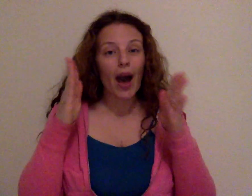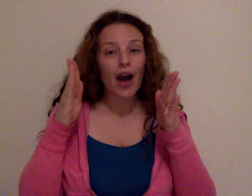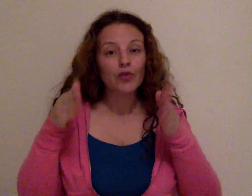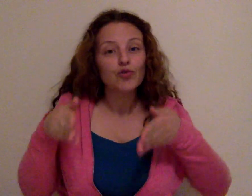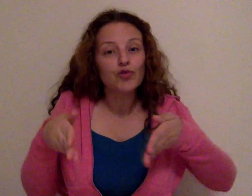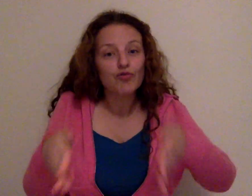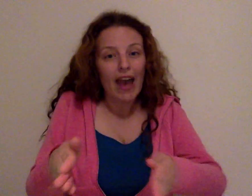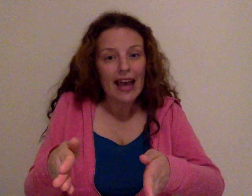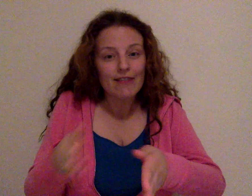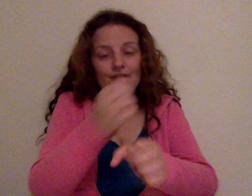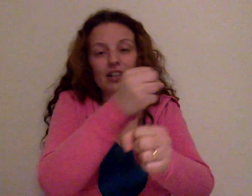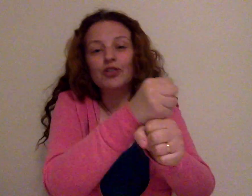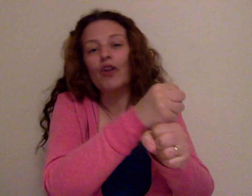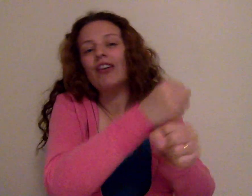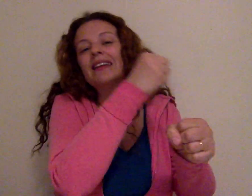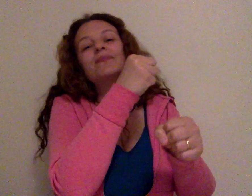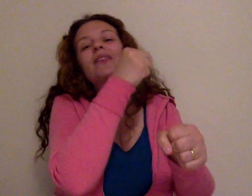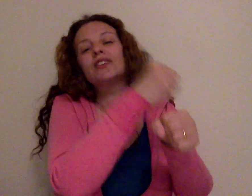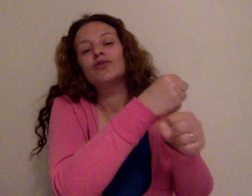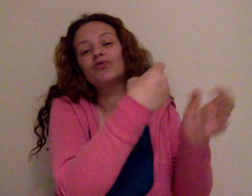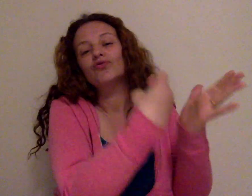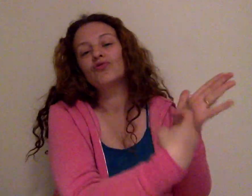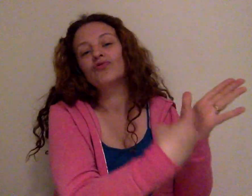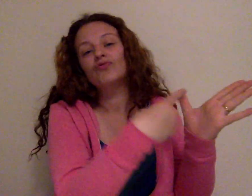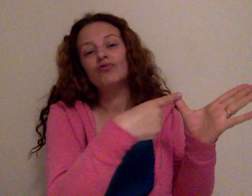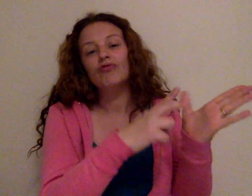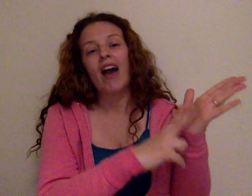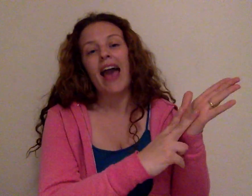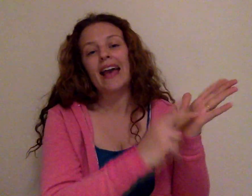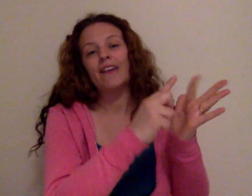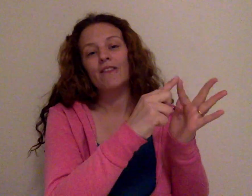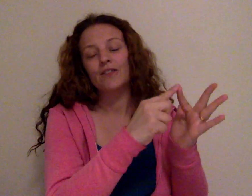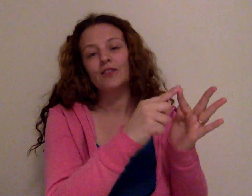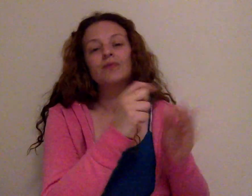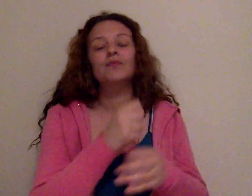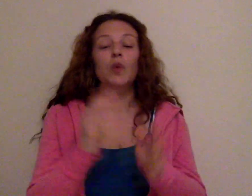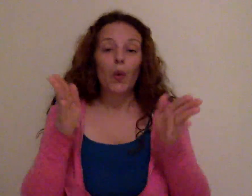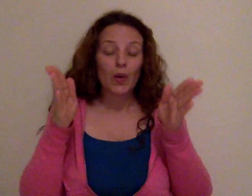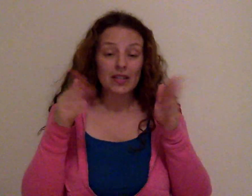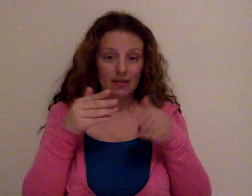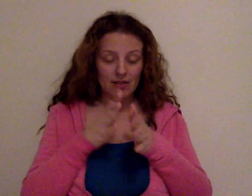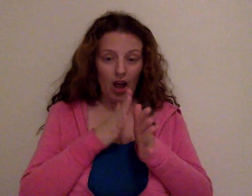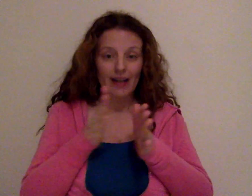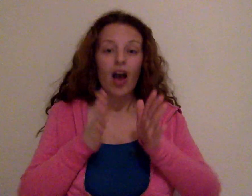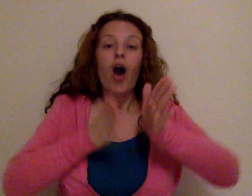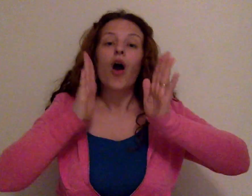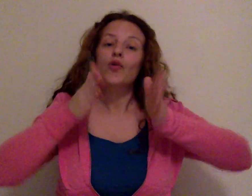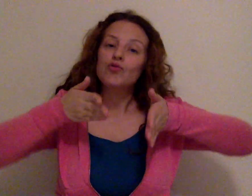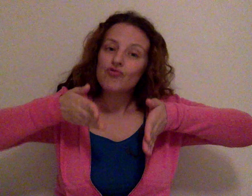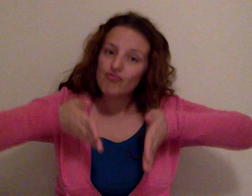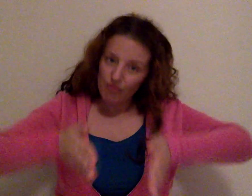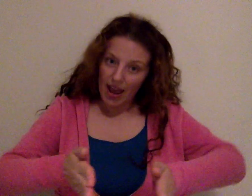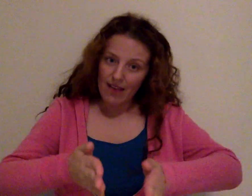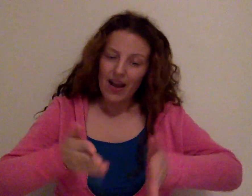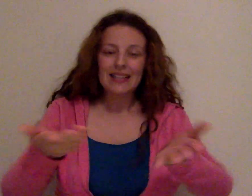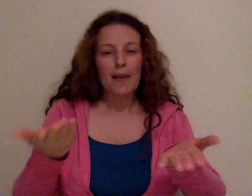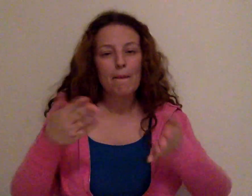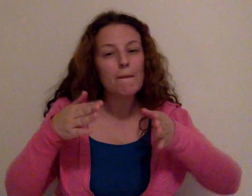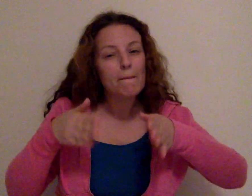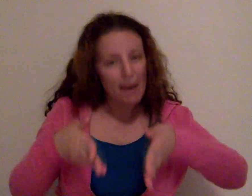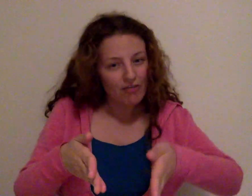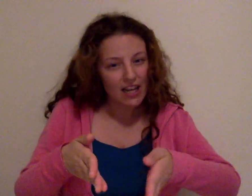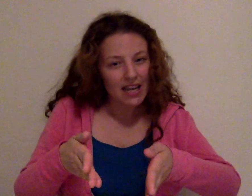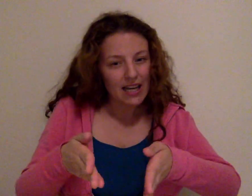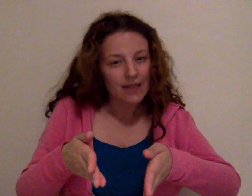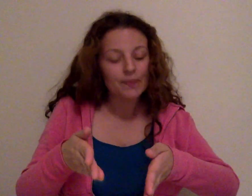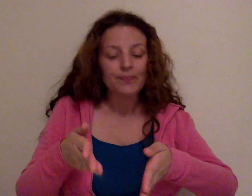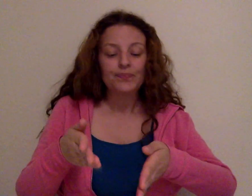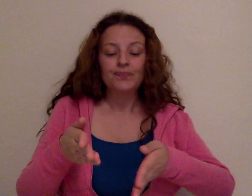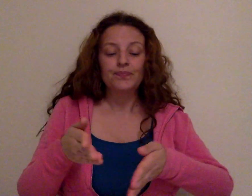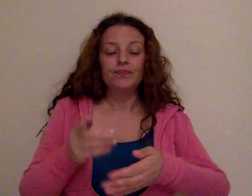Grave, as in to bury